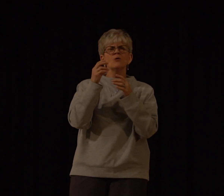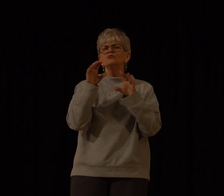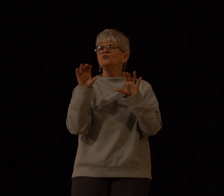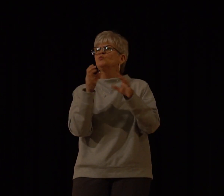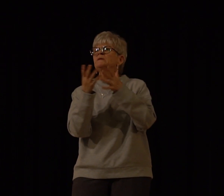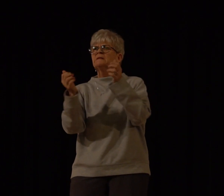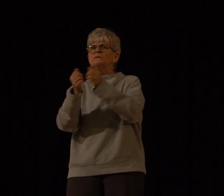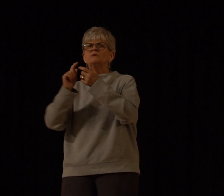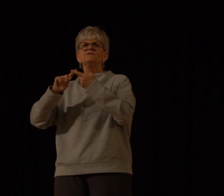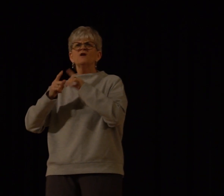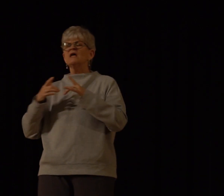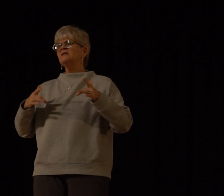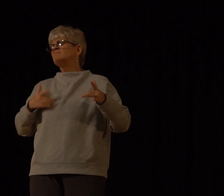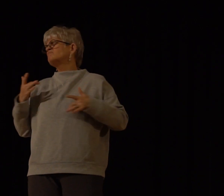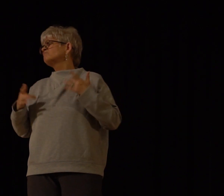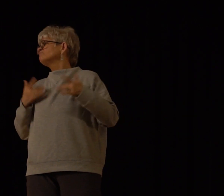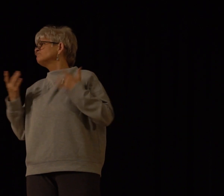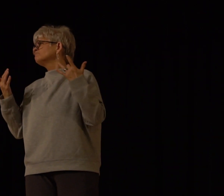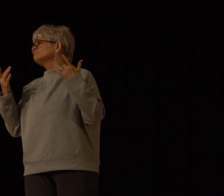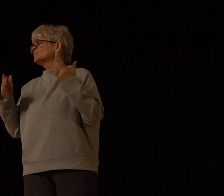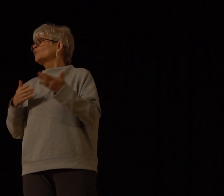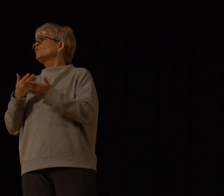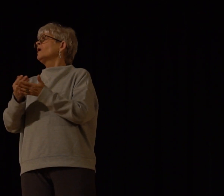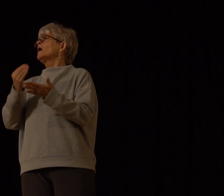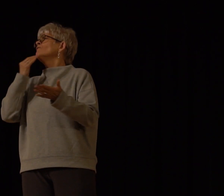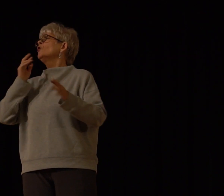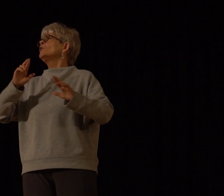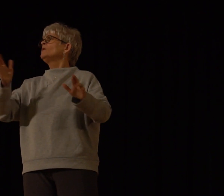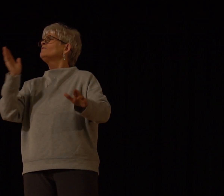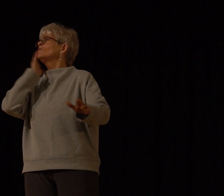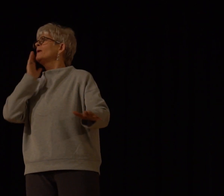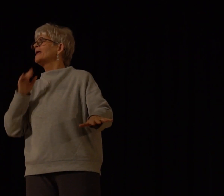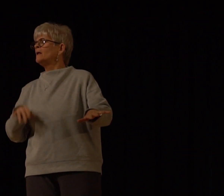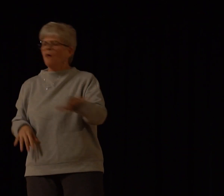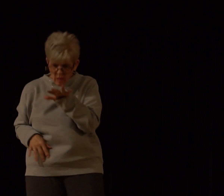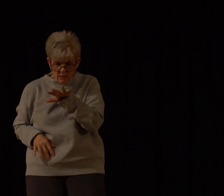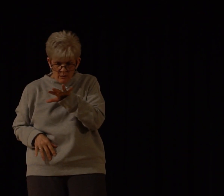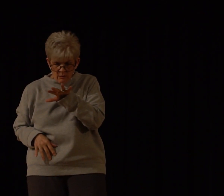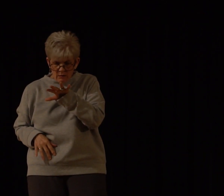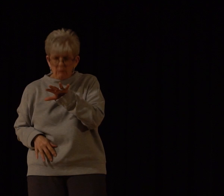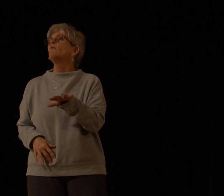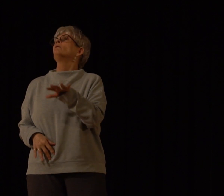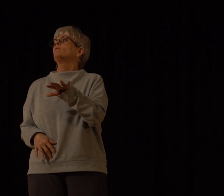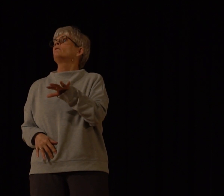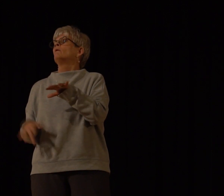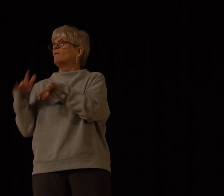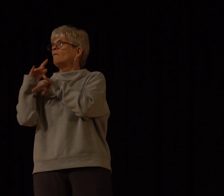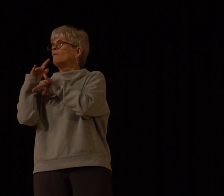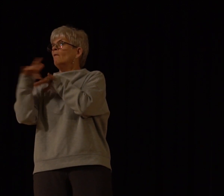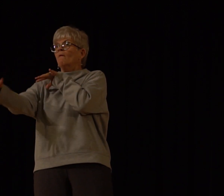town, having a good time, meeting friends, enjoying life. I was getting ready for bed and